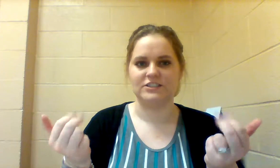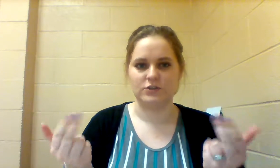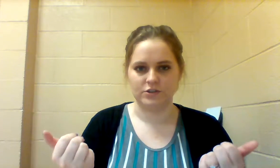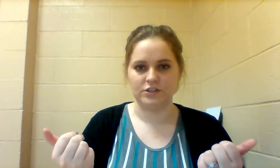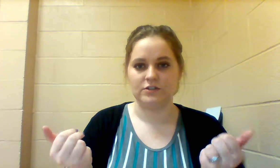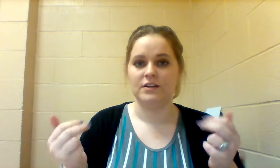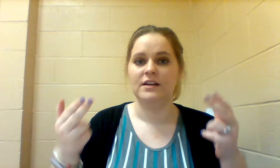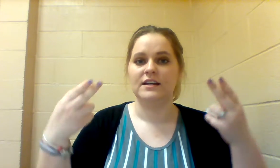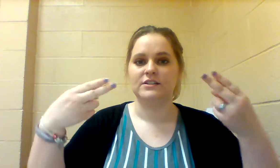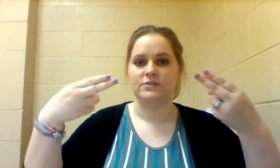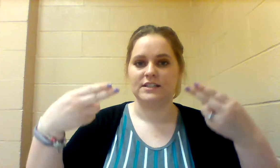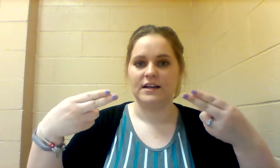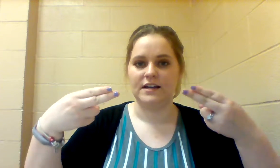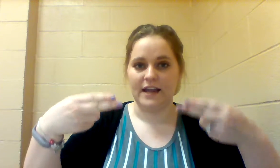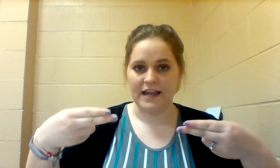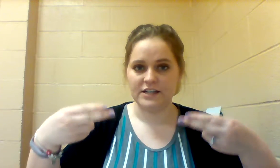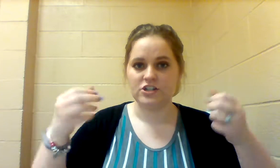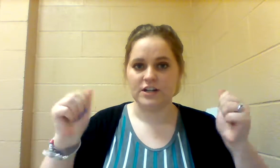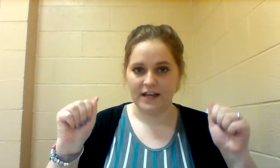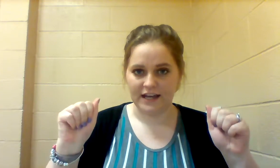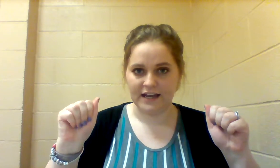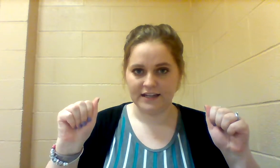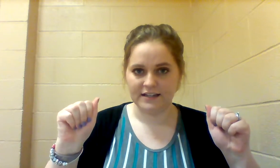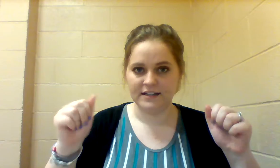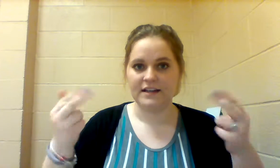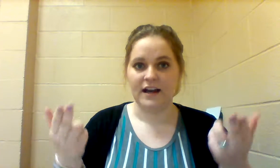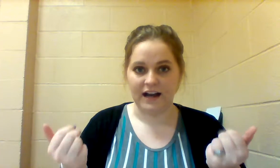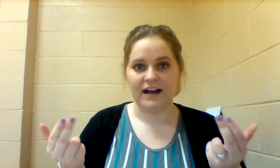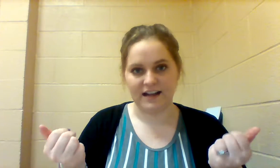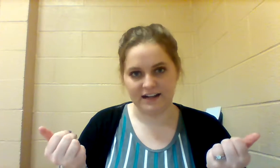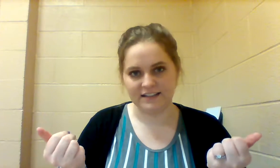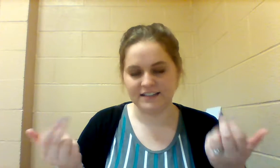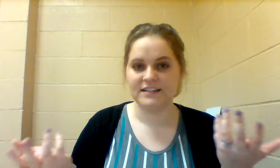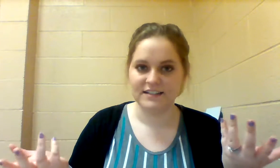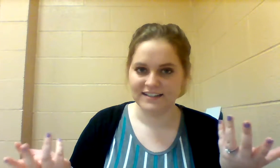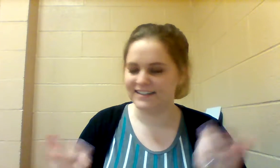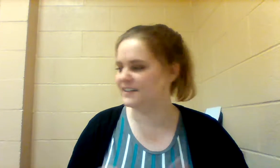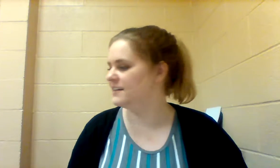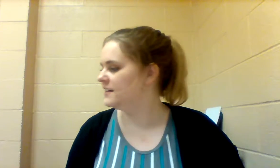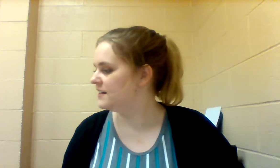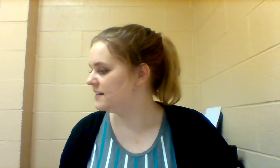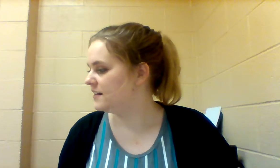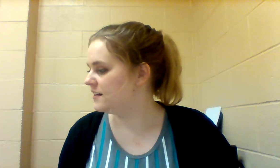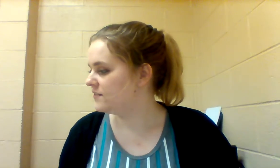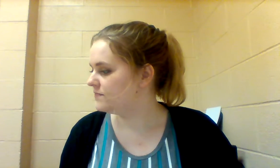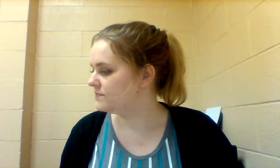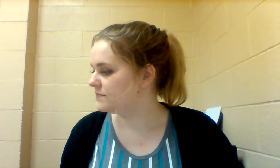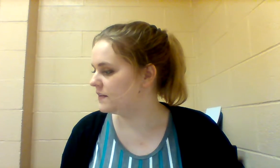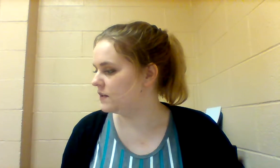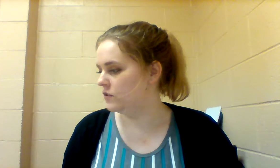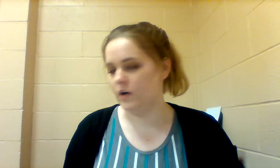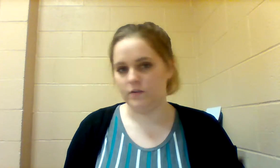towards you so it's H A HAHA